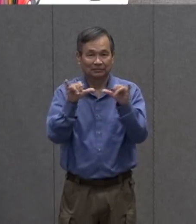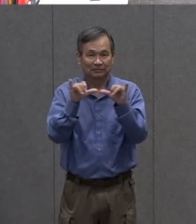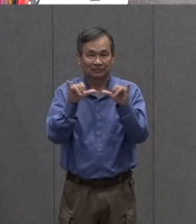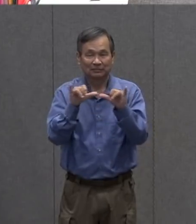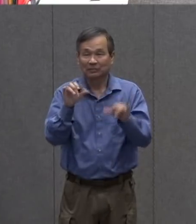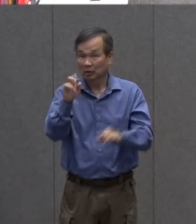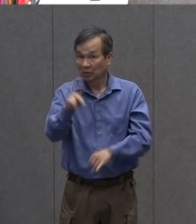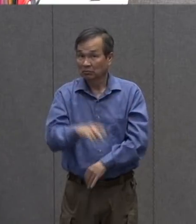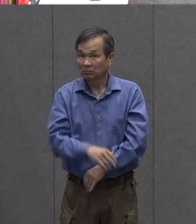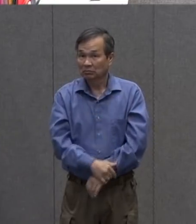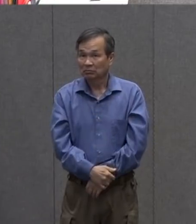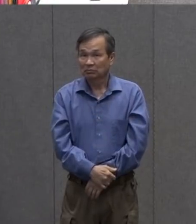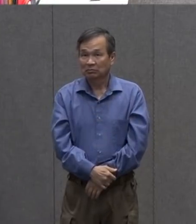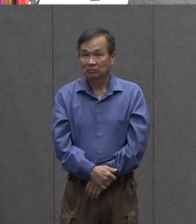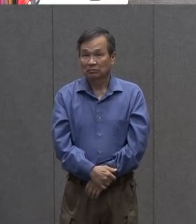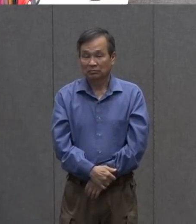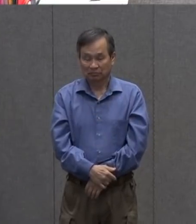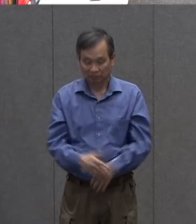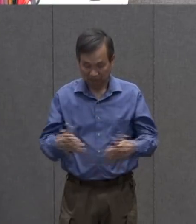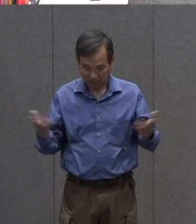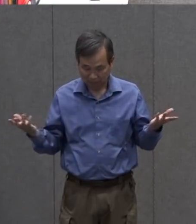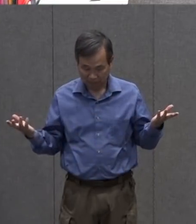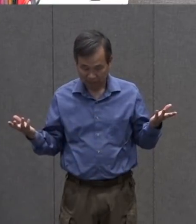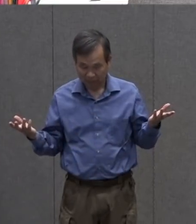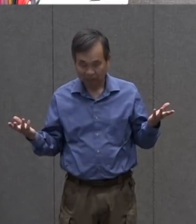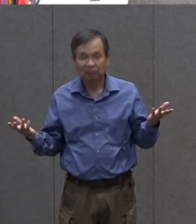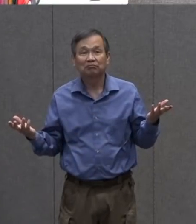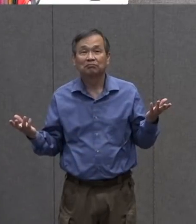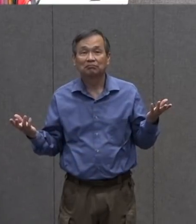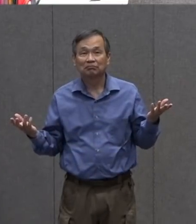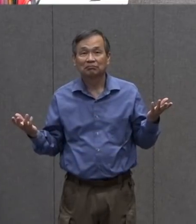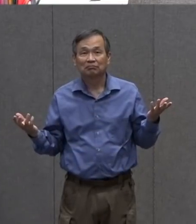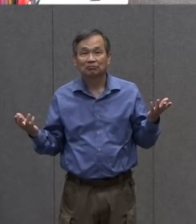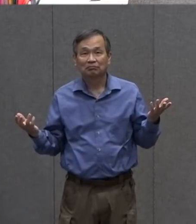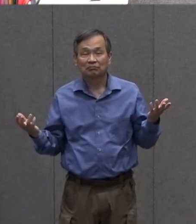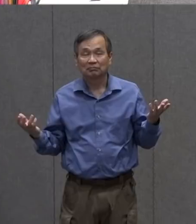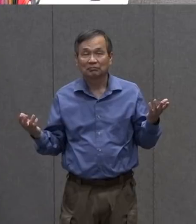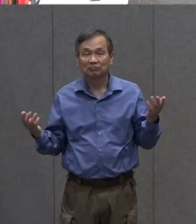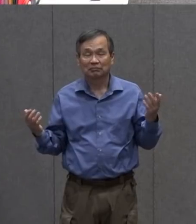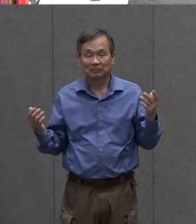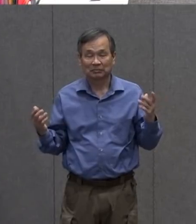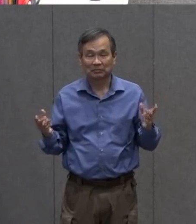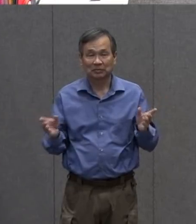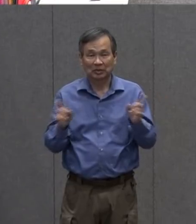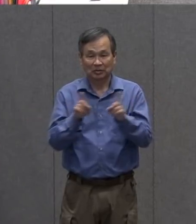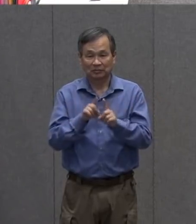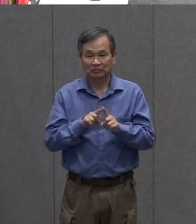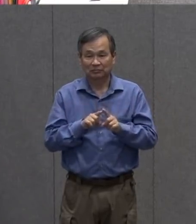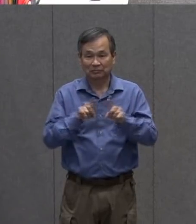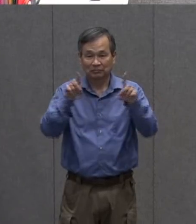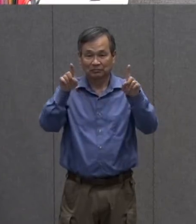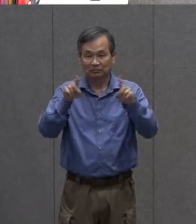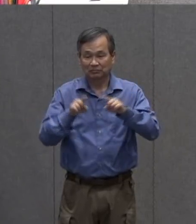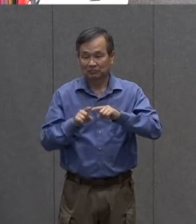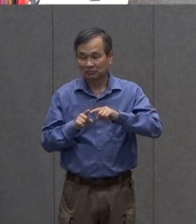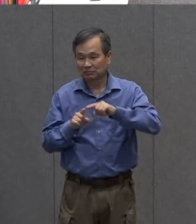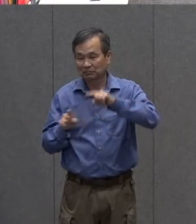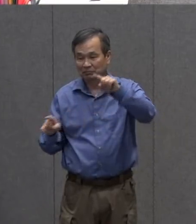Okay, so now I have my eight equal parts, my eighths. And this is what I'm going to need